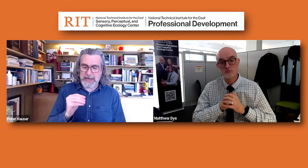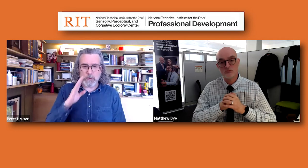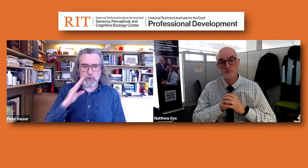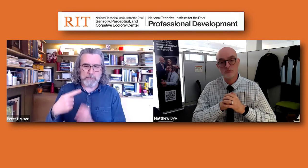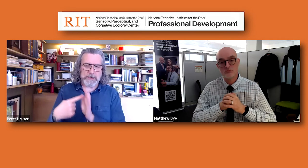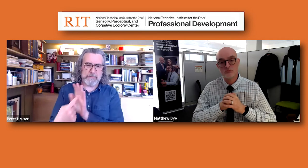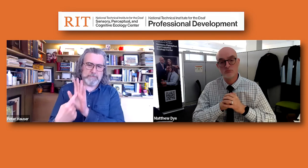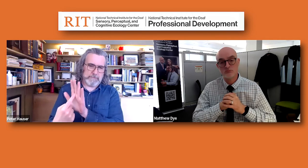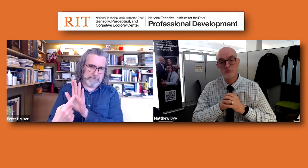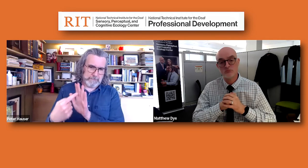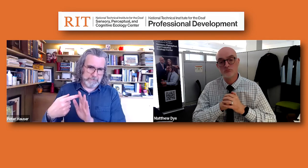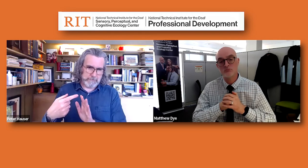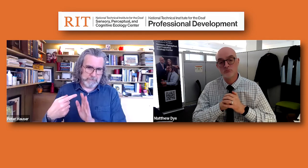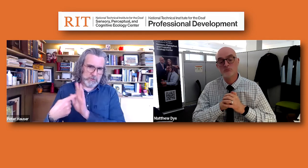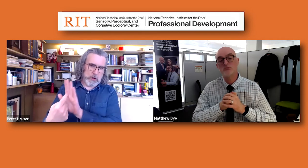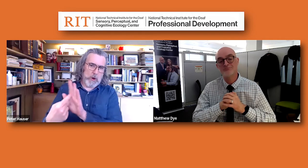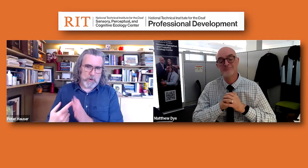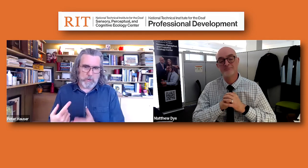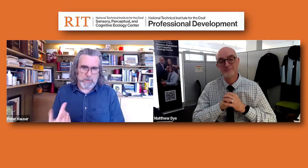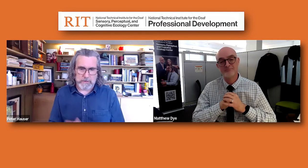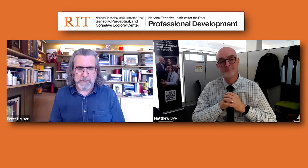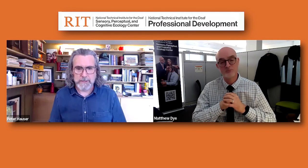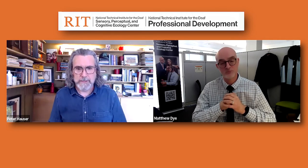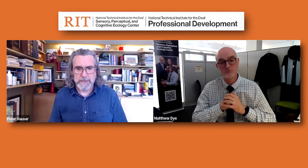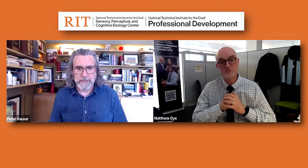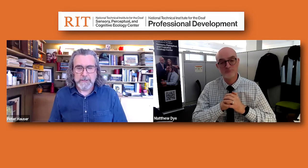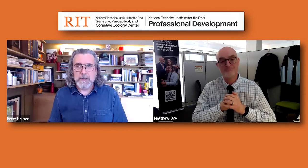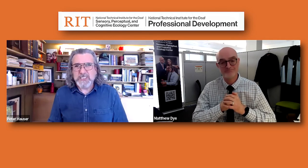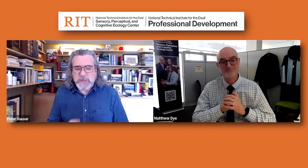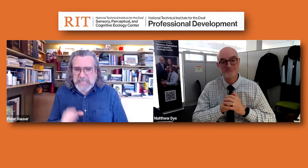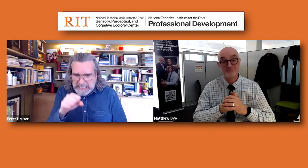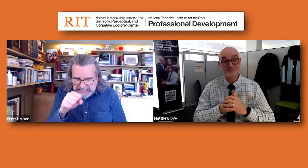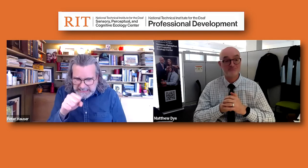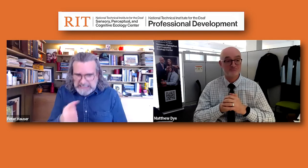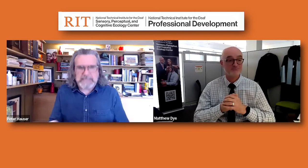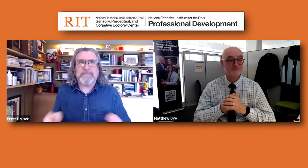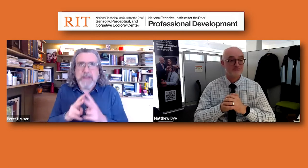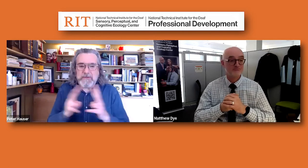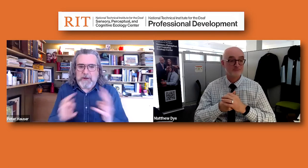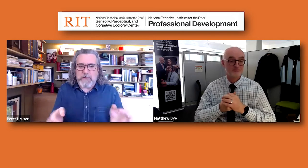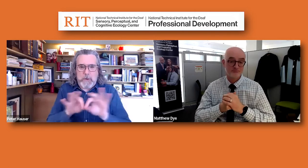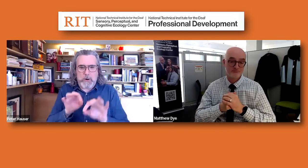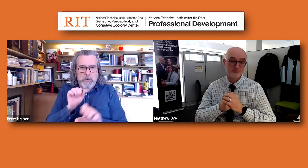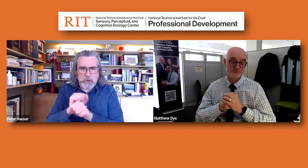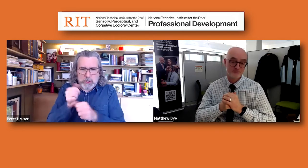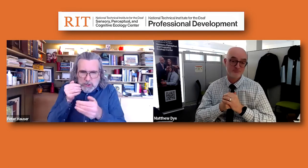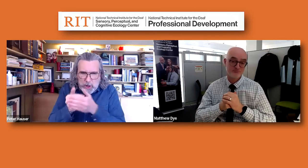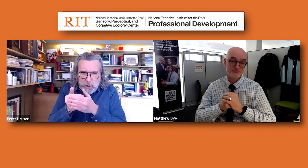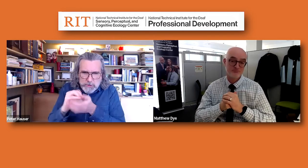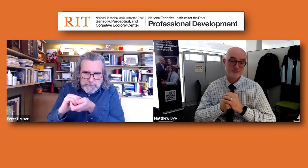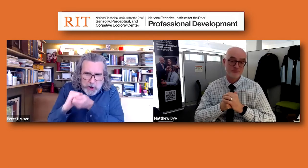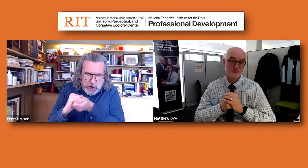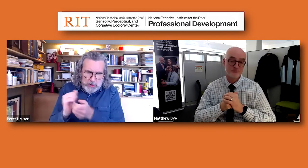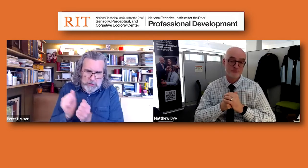that I work with the same interpreter all the time so I can--they can best represent who I am